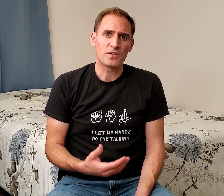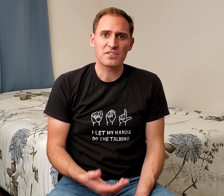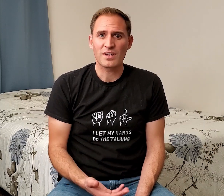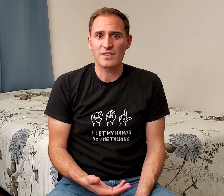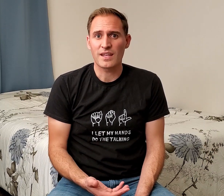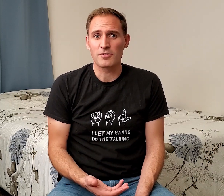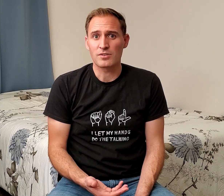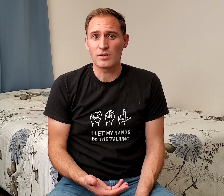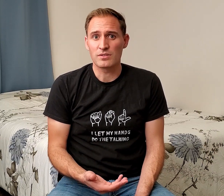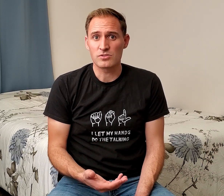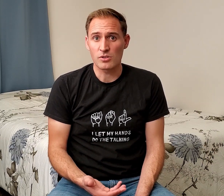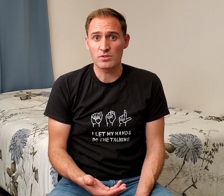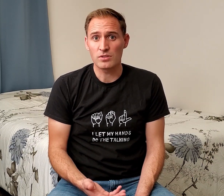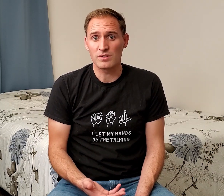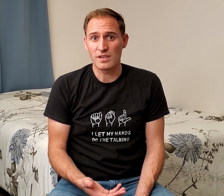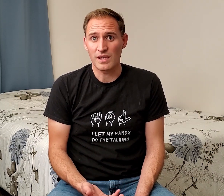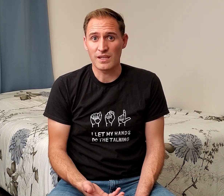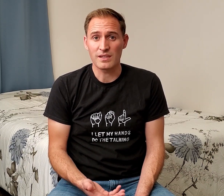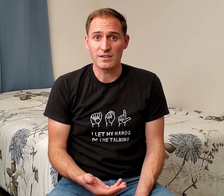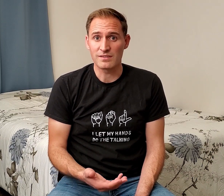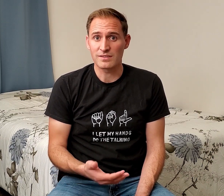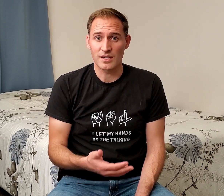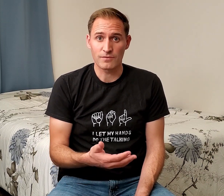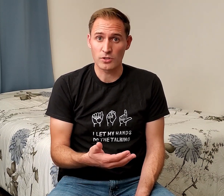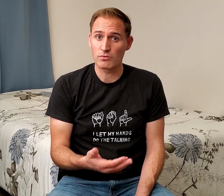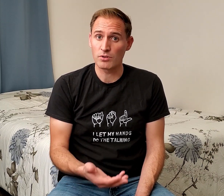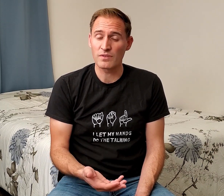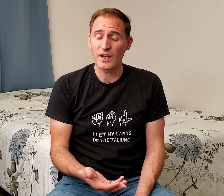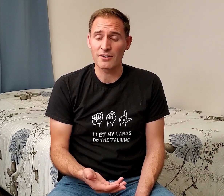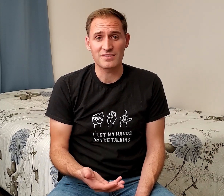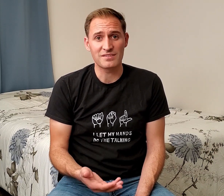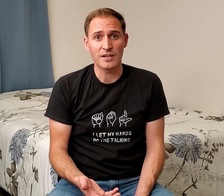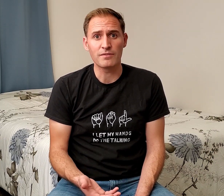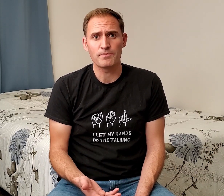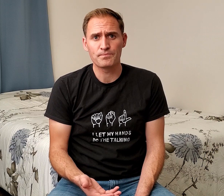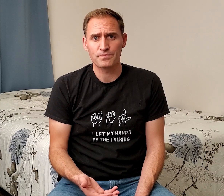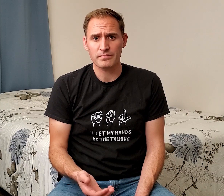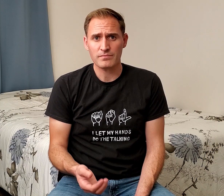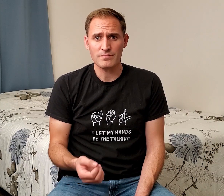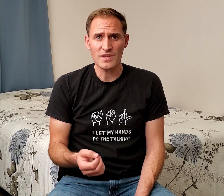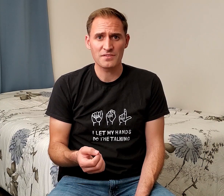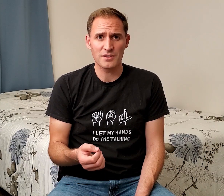first sign that I was going to show to you today is for corona virus itself, so